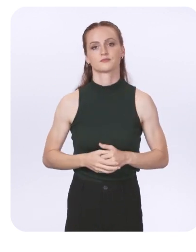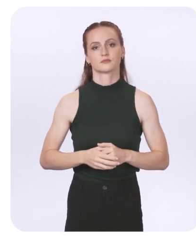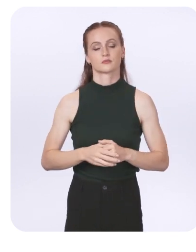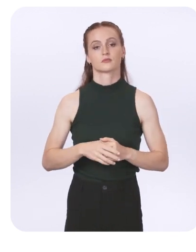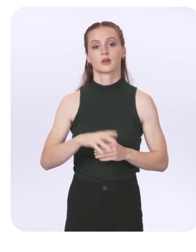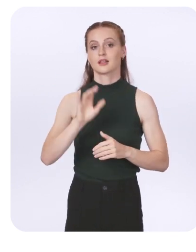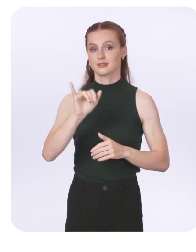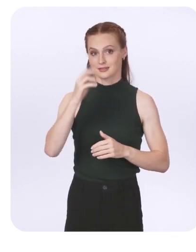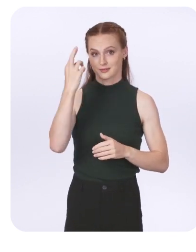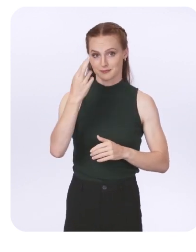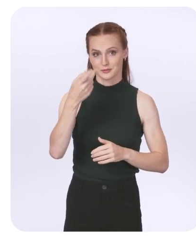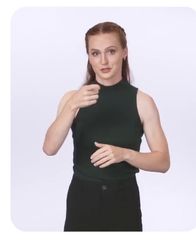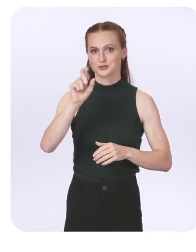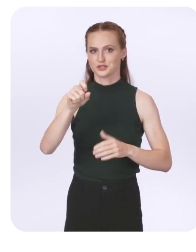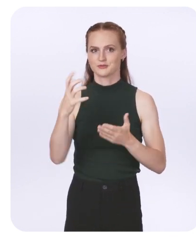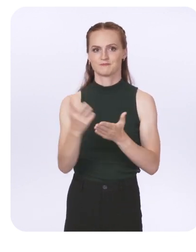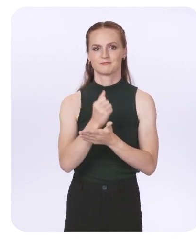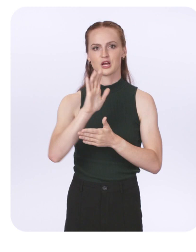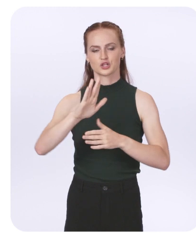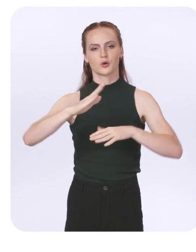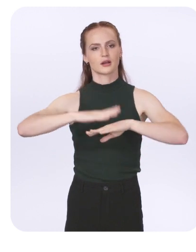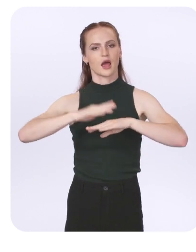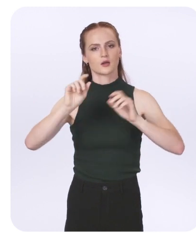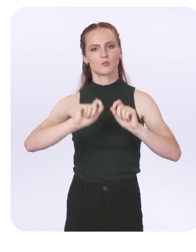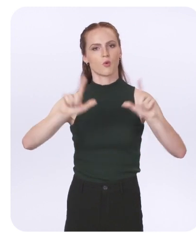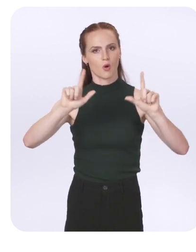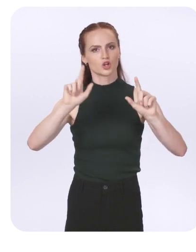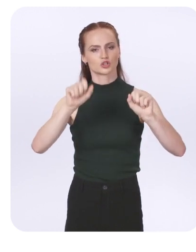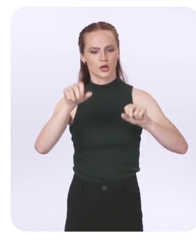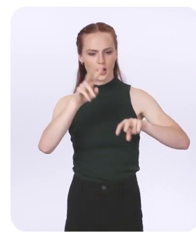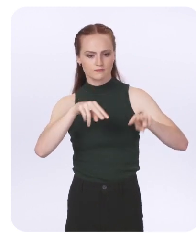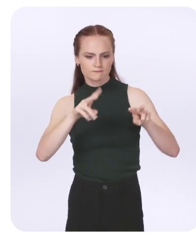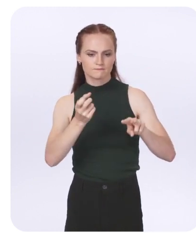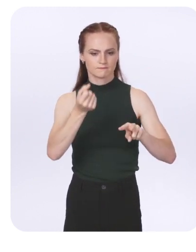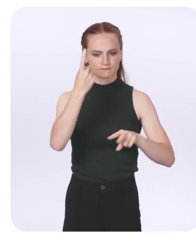the store undecided with potential to gear up for something new?